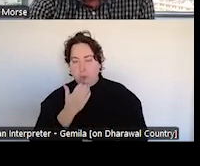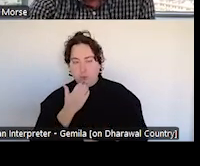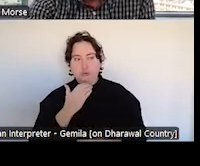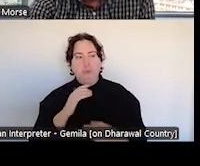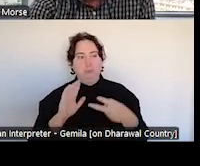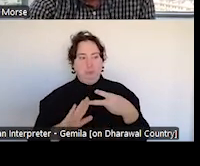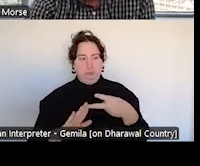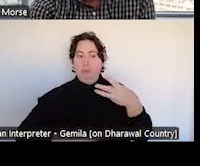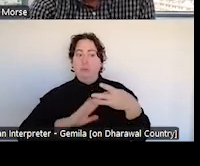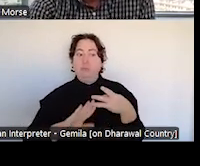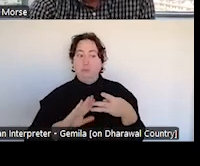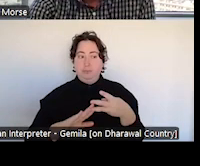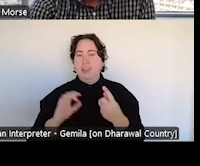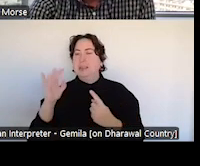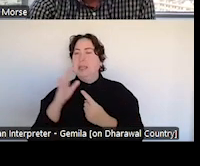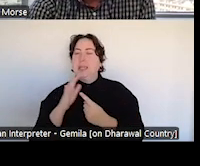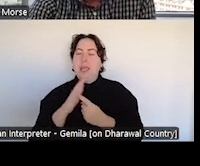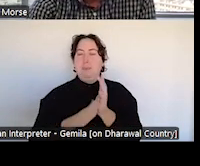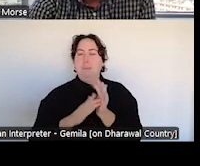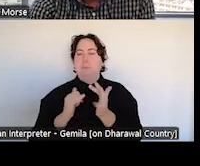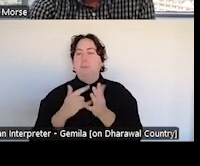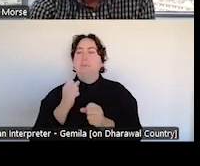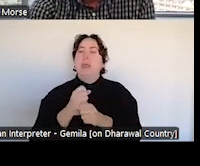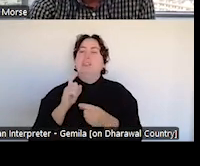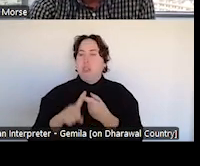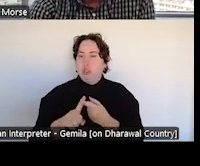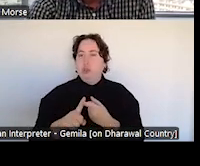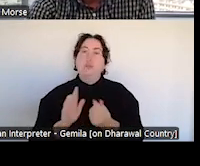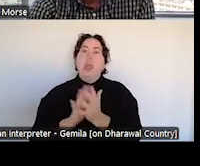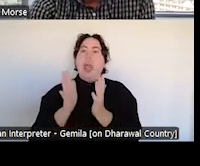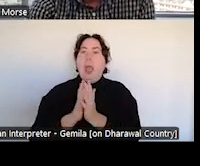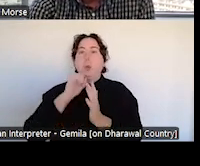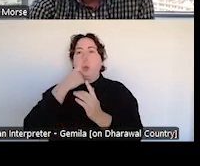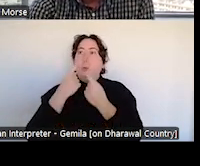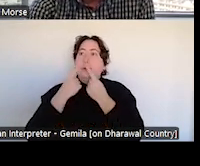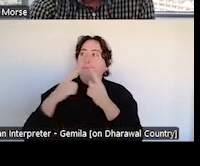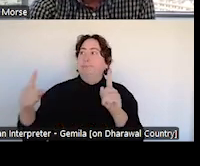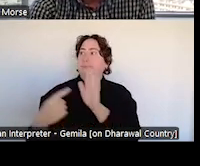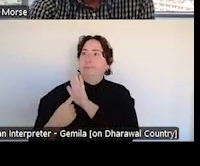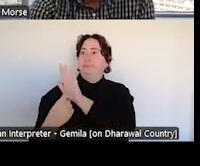The third part is the key messages of support for your fundraising campaign. This is very much